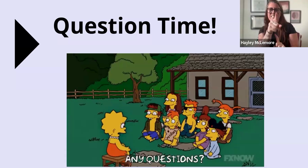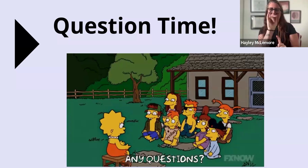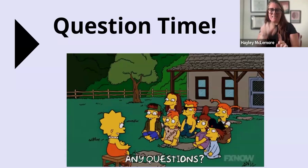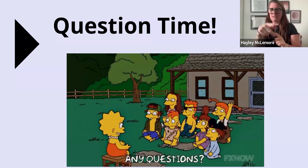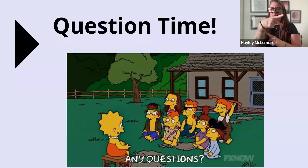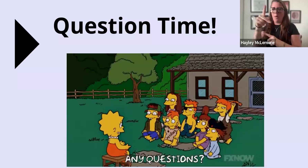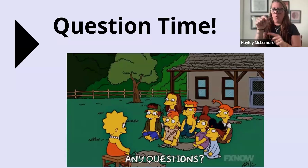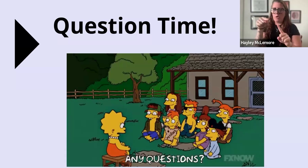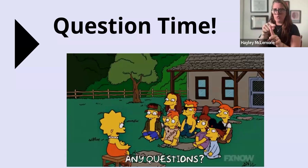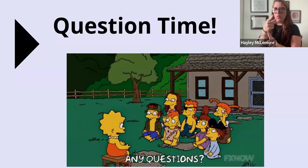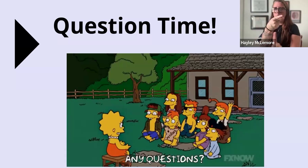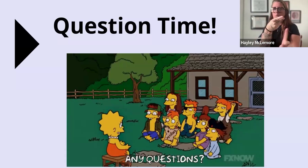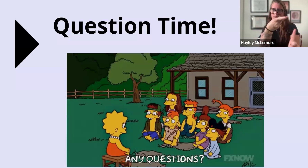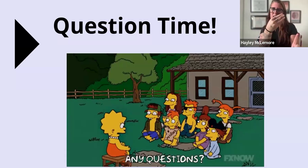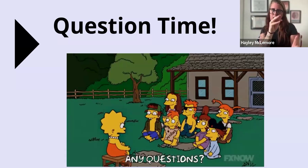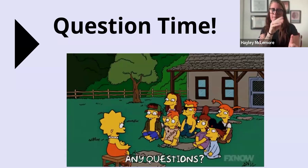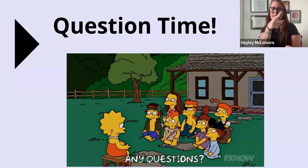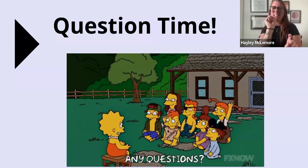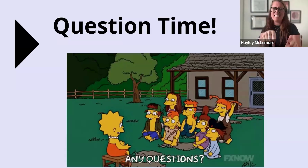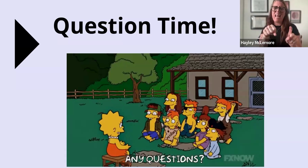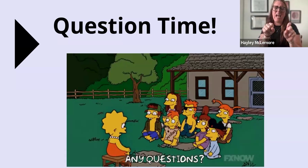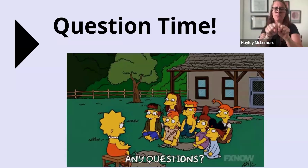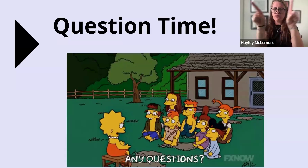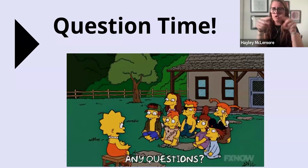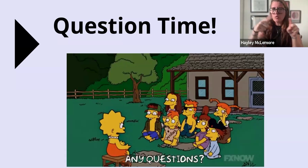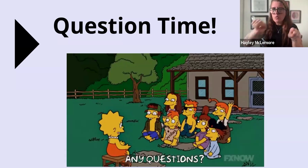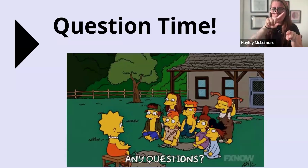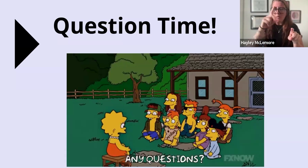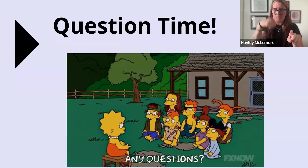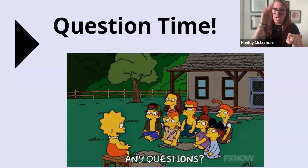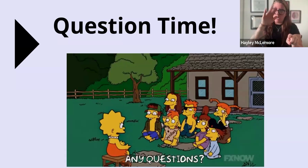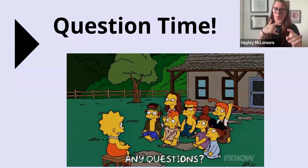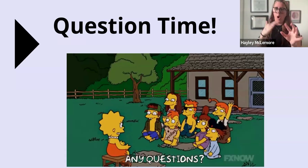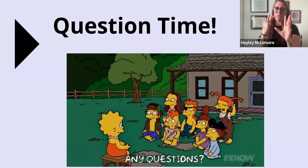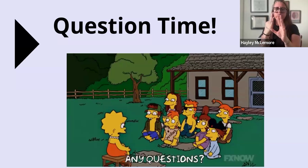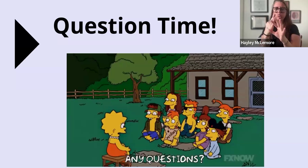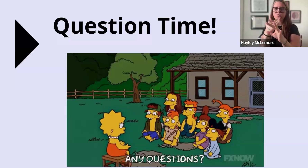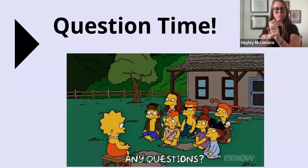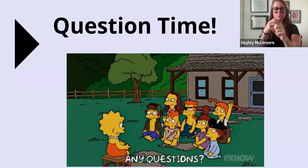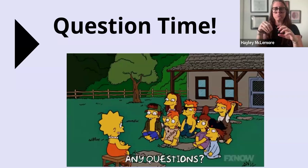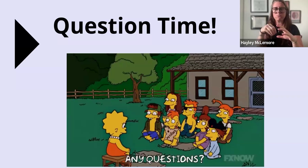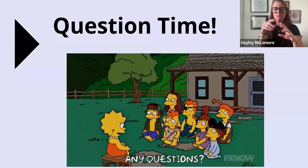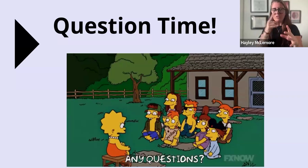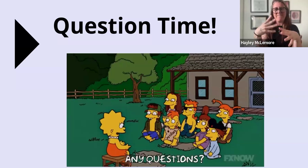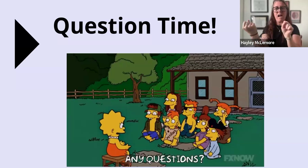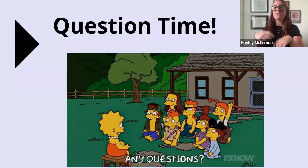Daniel, I sent him my email. And so Daniel is also able to send out my email and personal information to y'all.